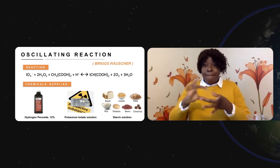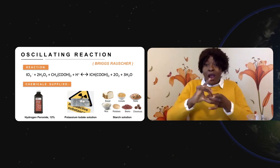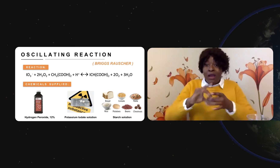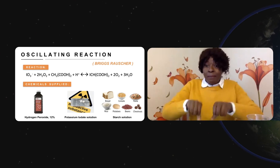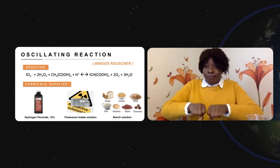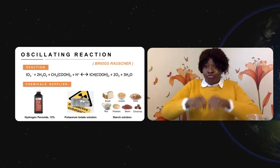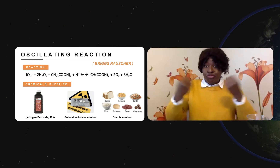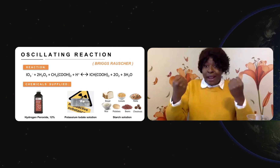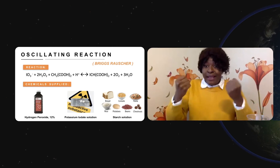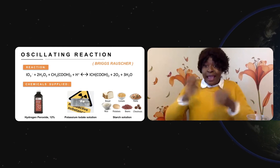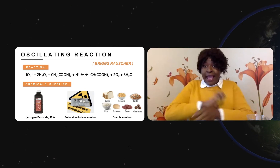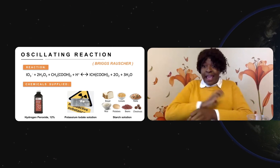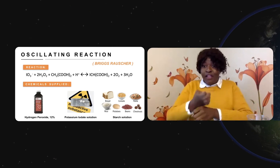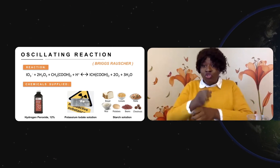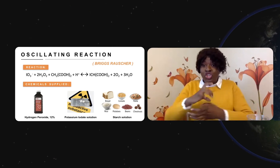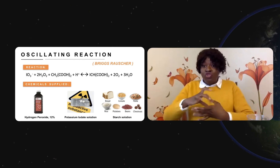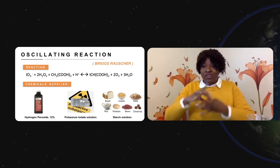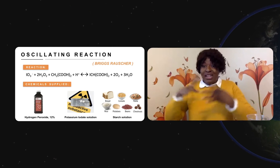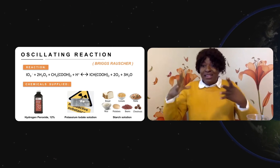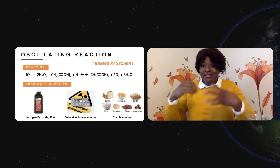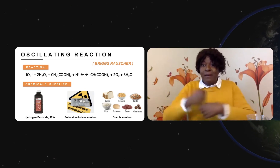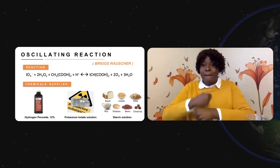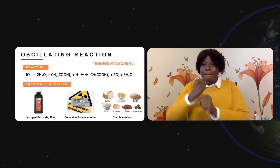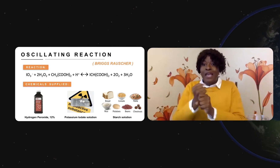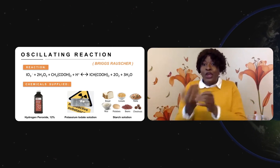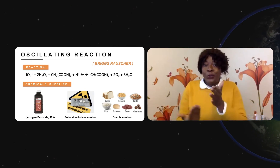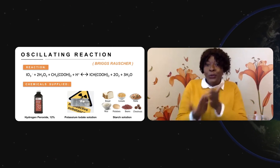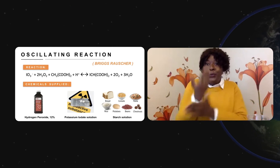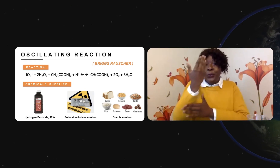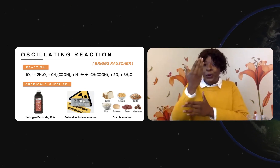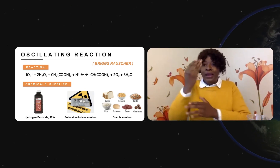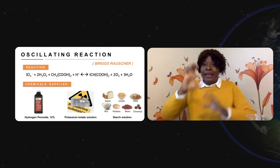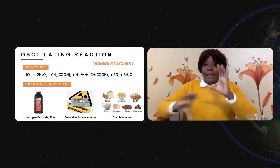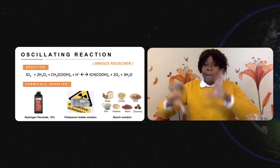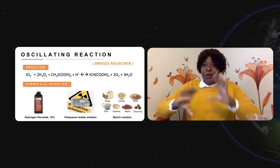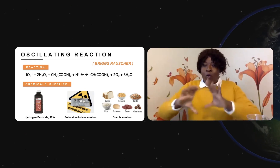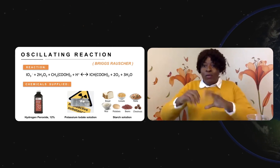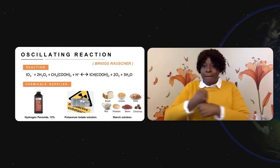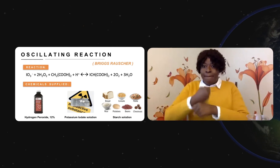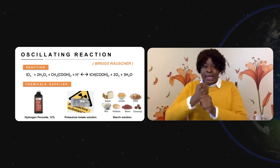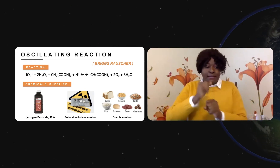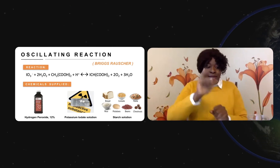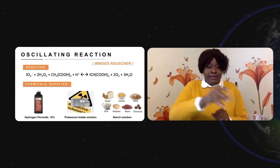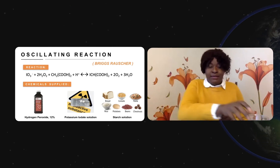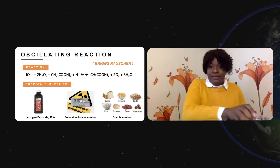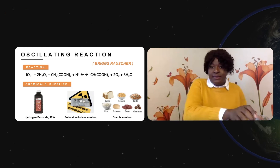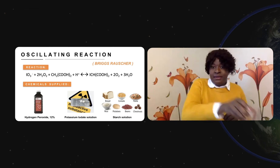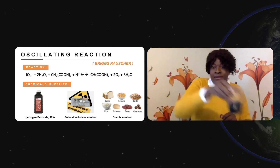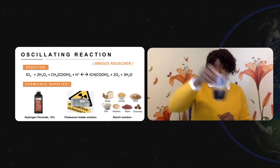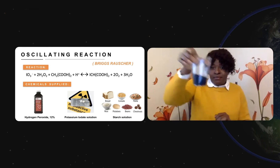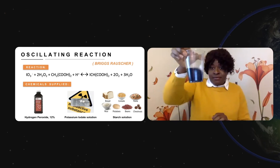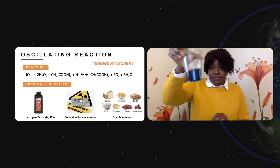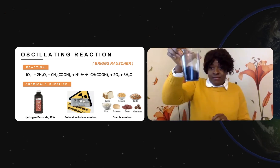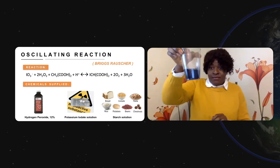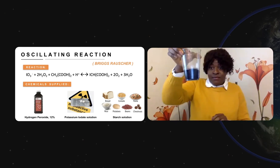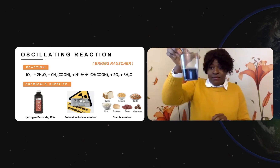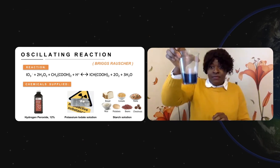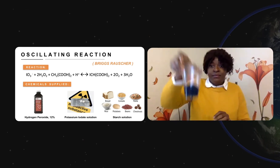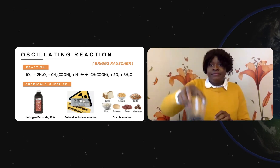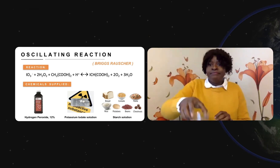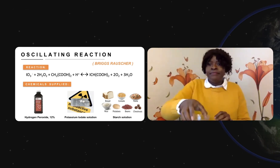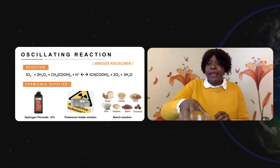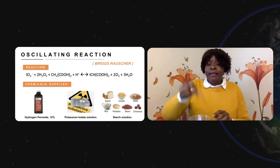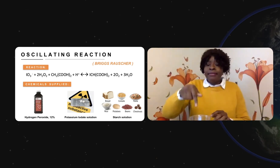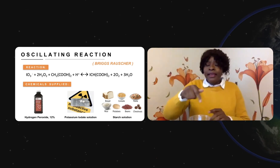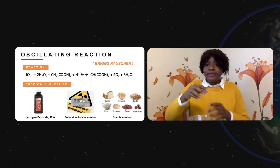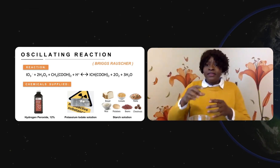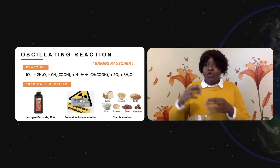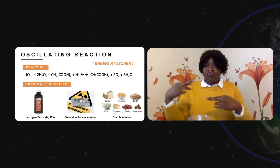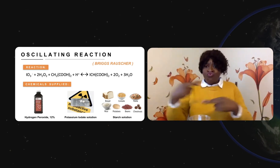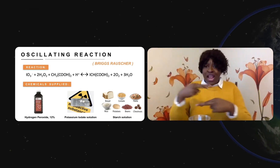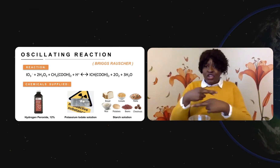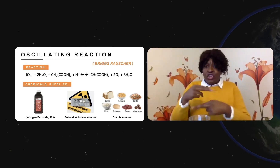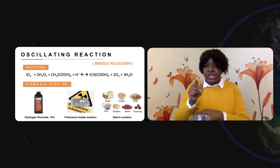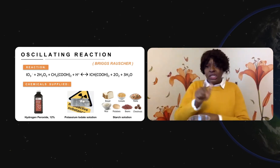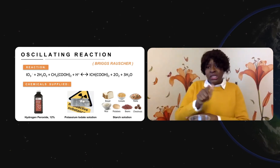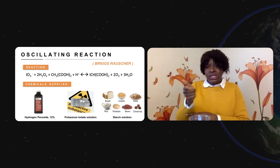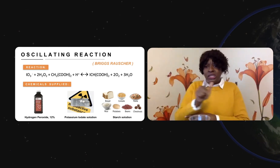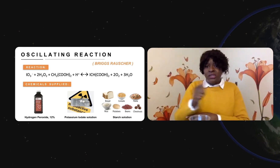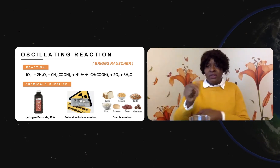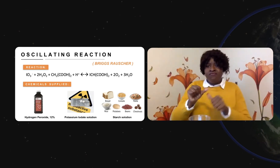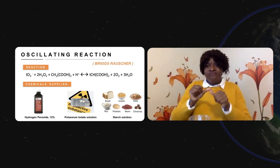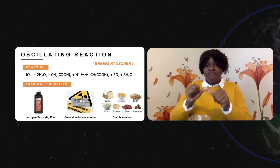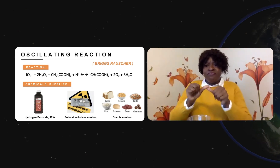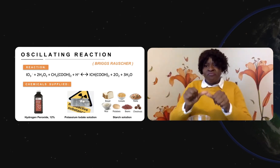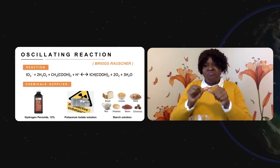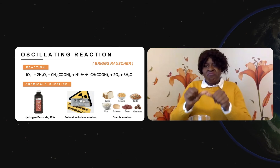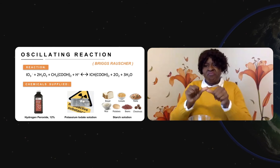The bonds break, and a new reaction is made.